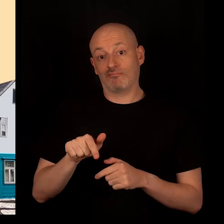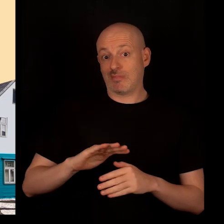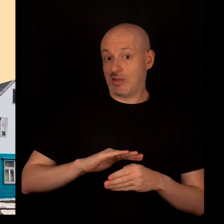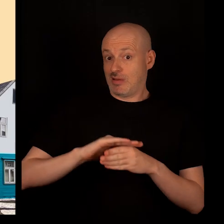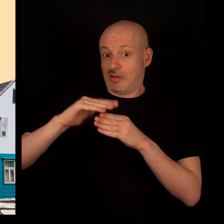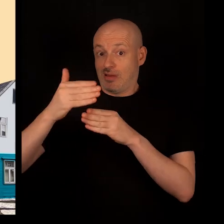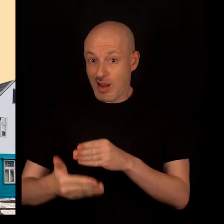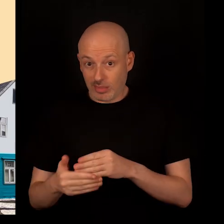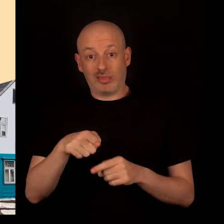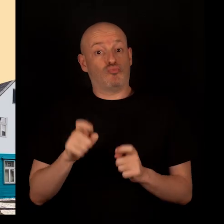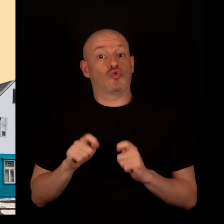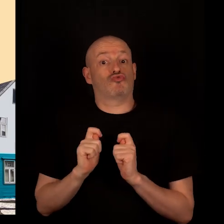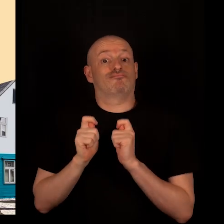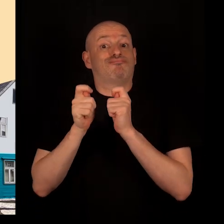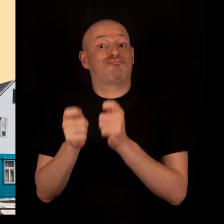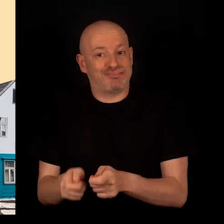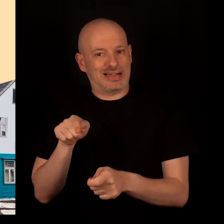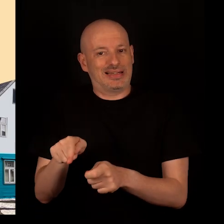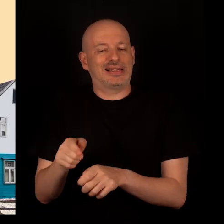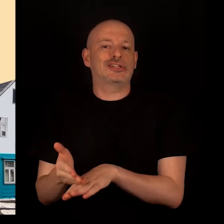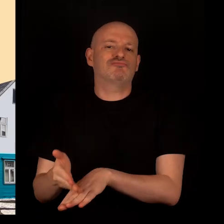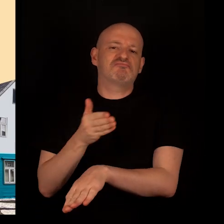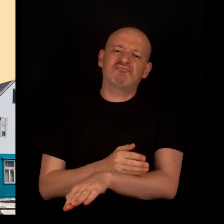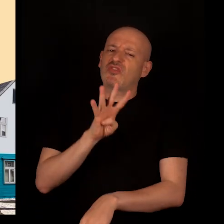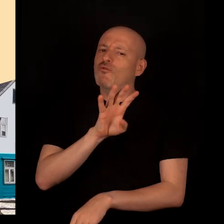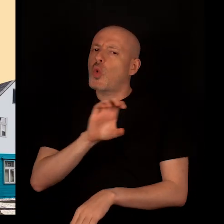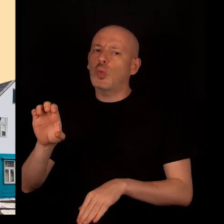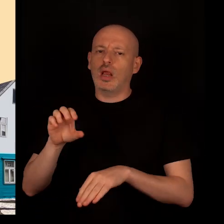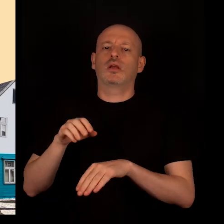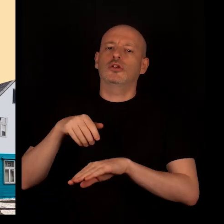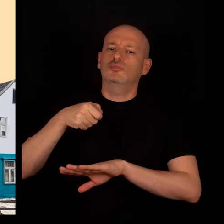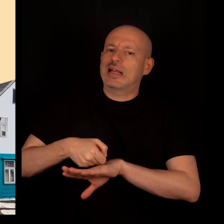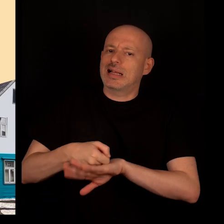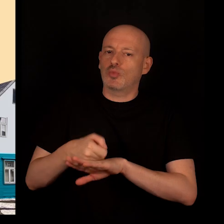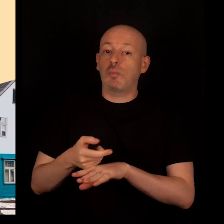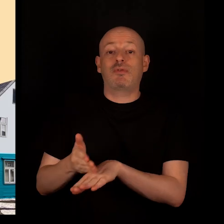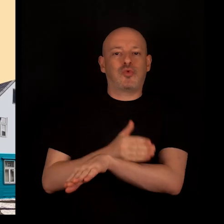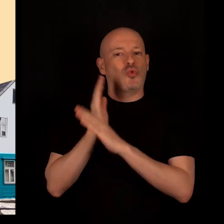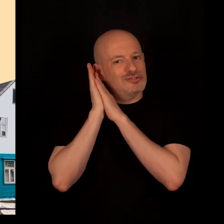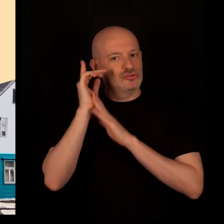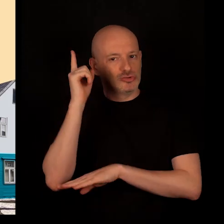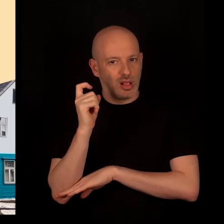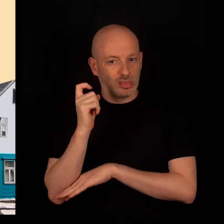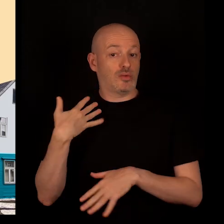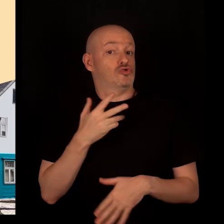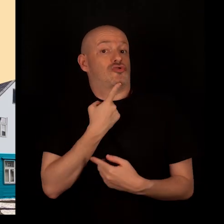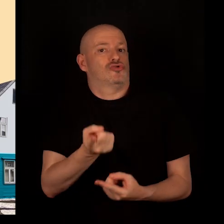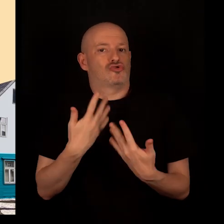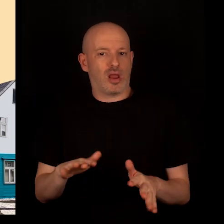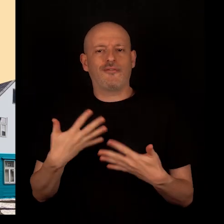This is the end and you should submit it at least four weeks before your residency starts. This is what we say already.